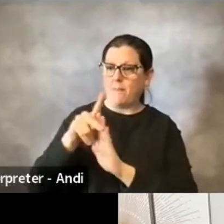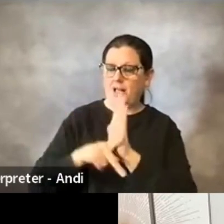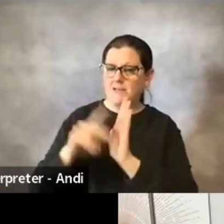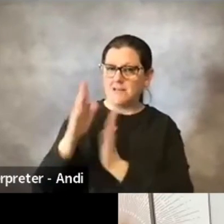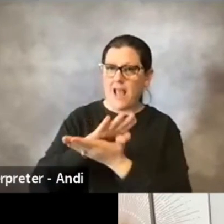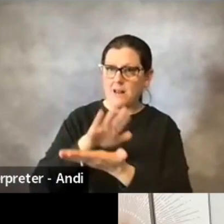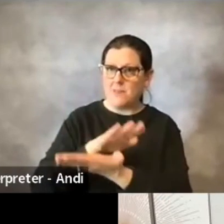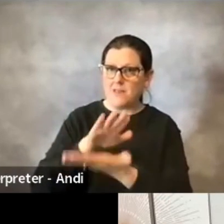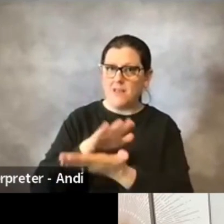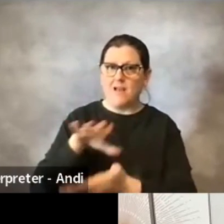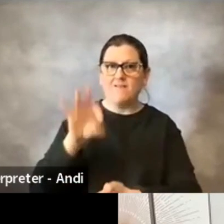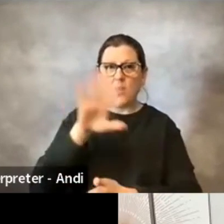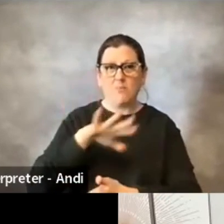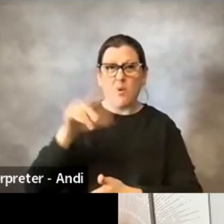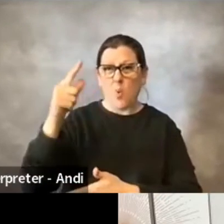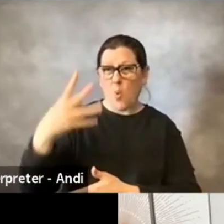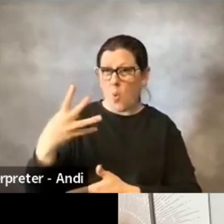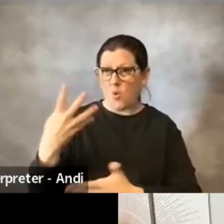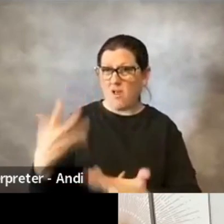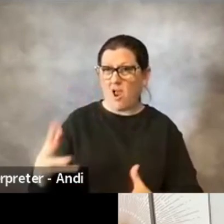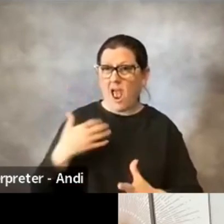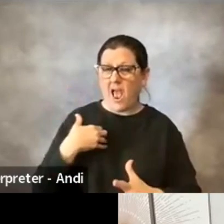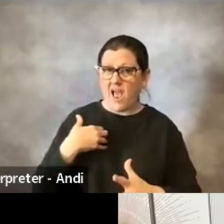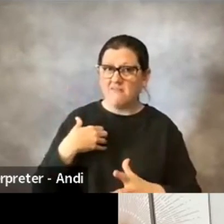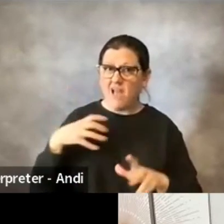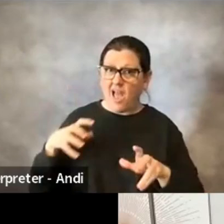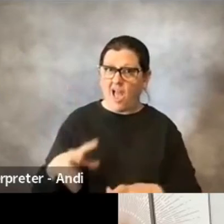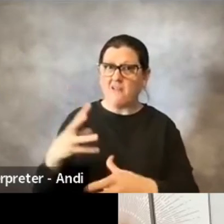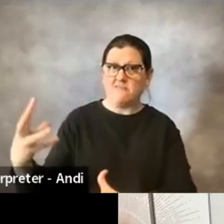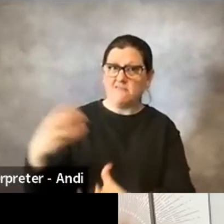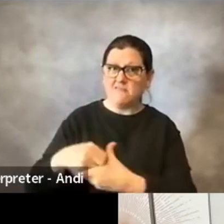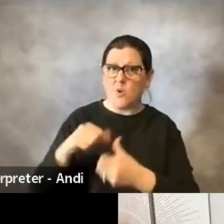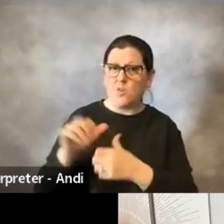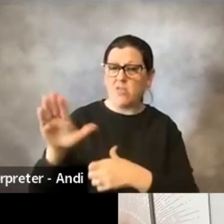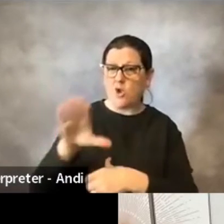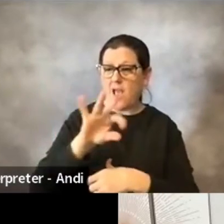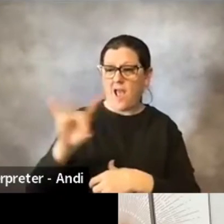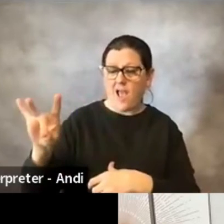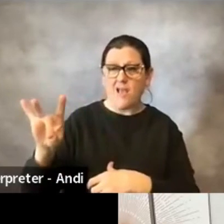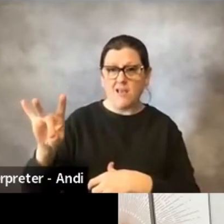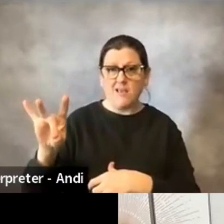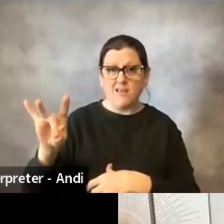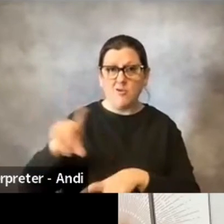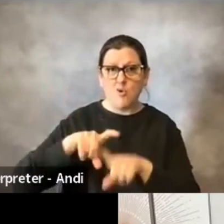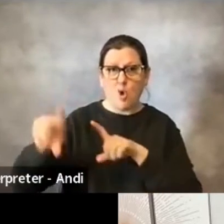only about a quarter had had some active engagement with their 988. Lifeline, folks. And so we knew that there was work